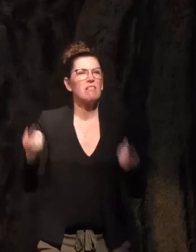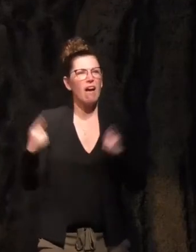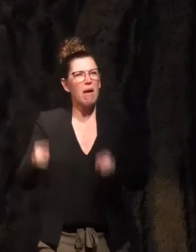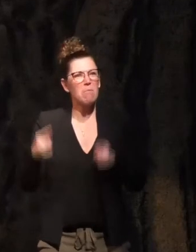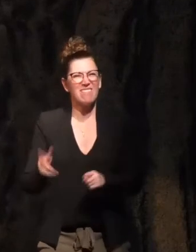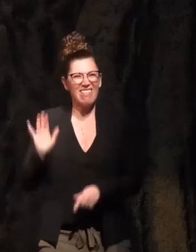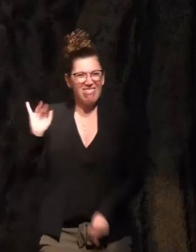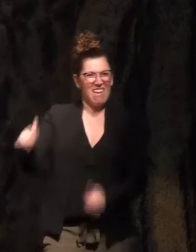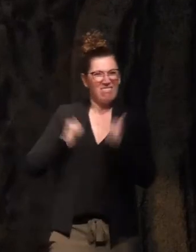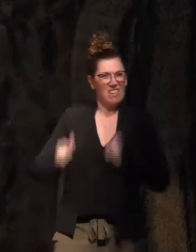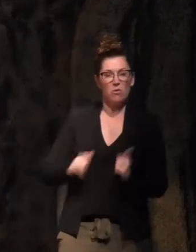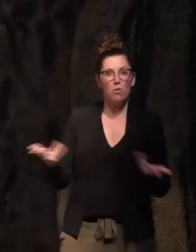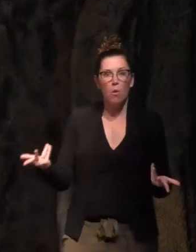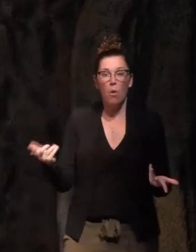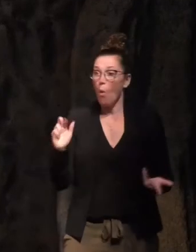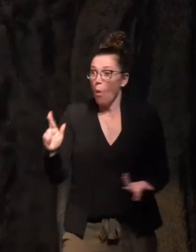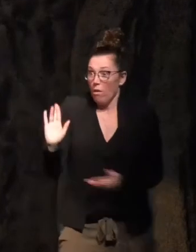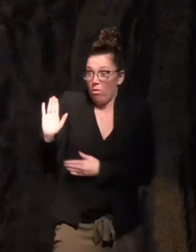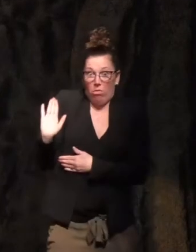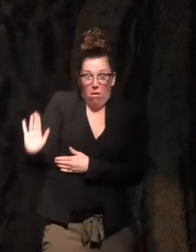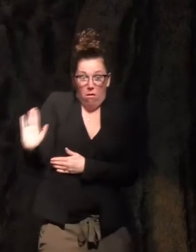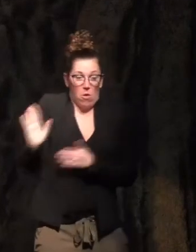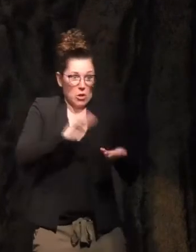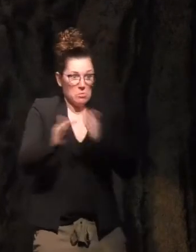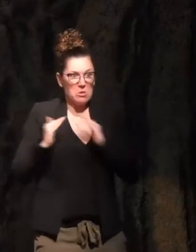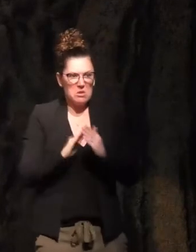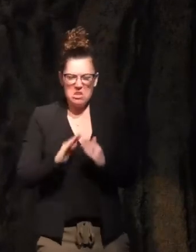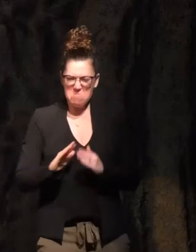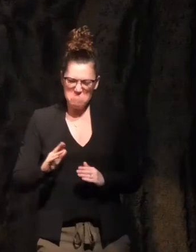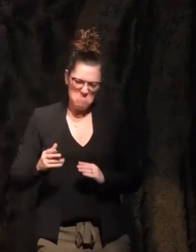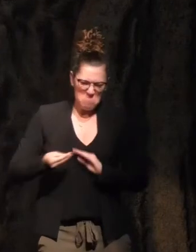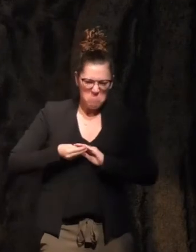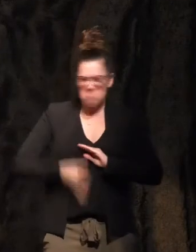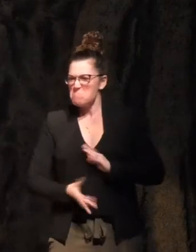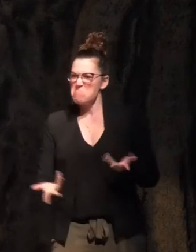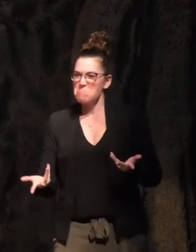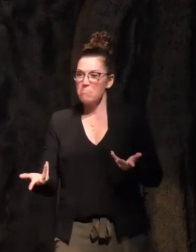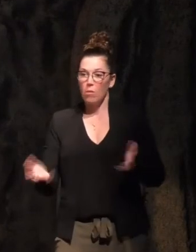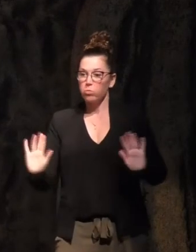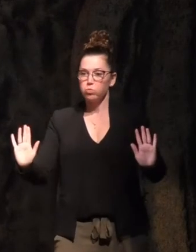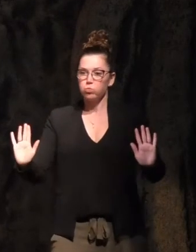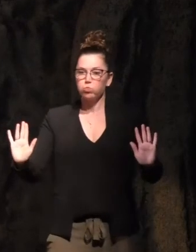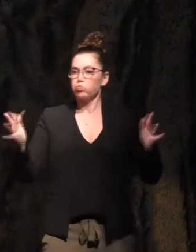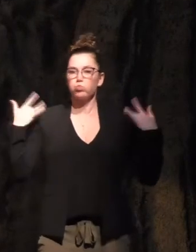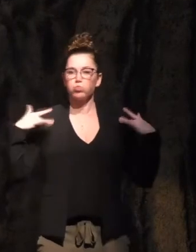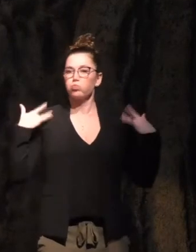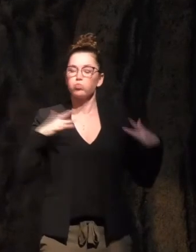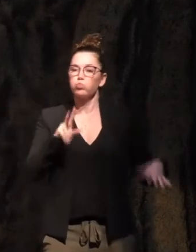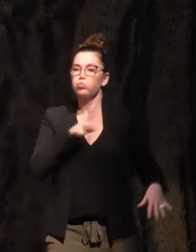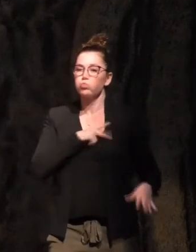that people in their communities might have toward it. By not taking it personally, and feeling like they had to protect or defend,